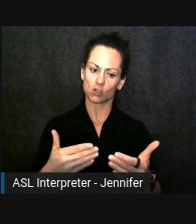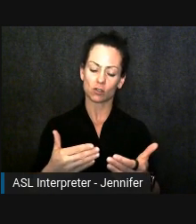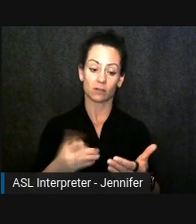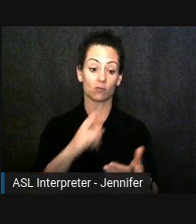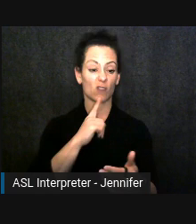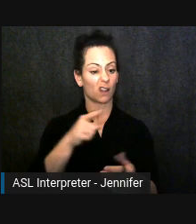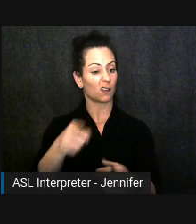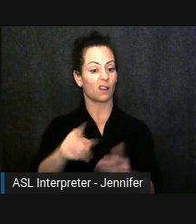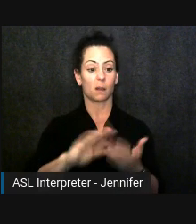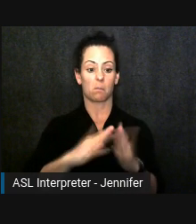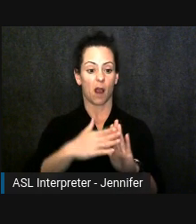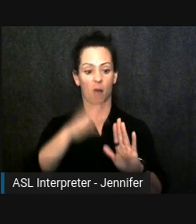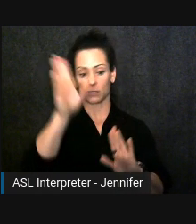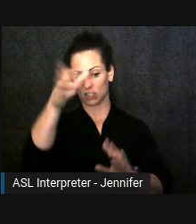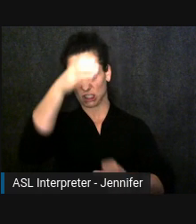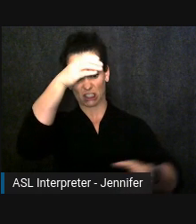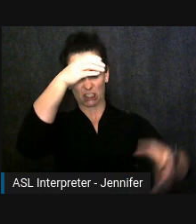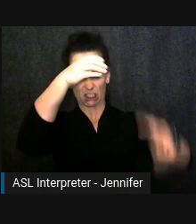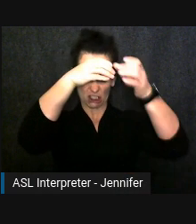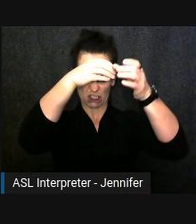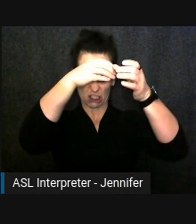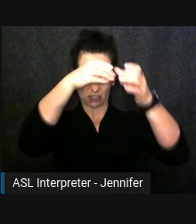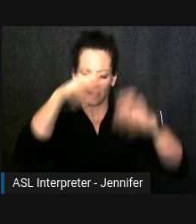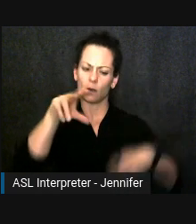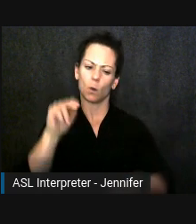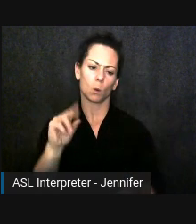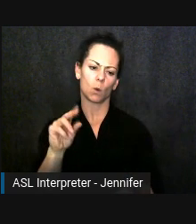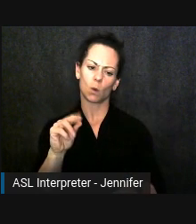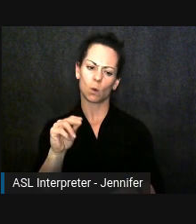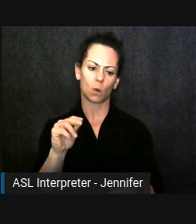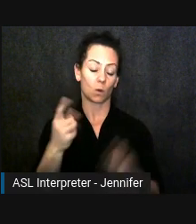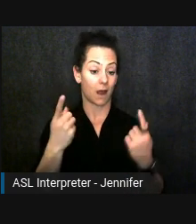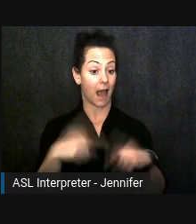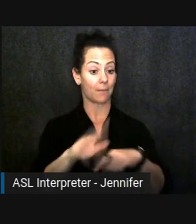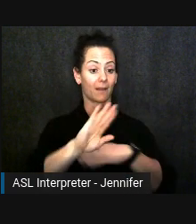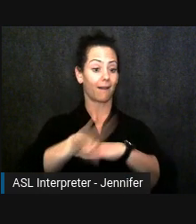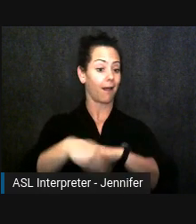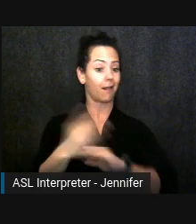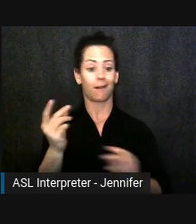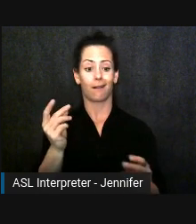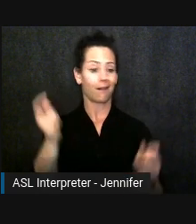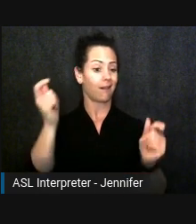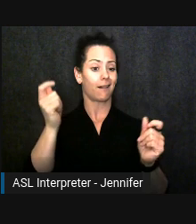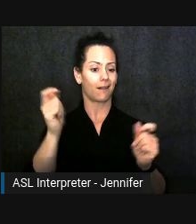That's not going to happen overnight. It’s certainly not going to happen in two, four, six weeks.